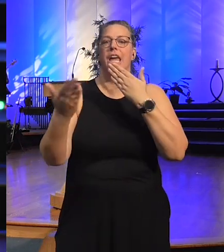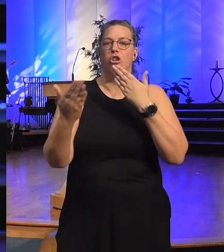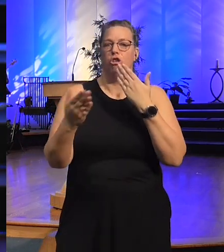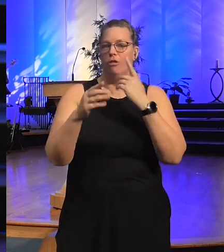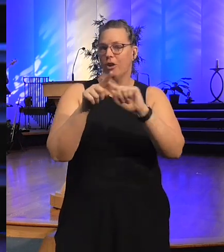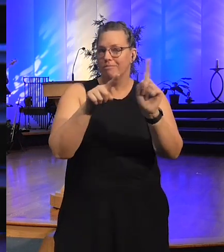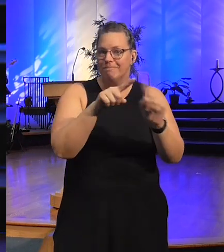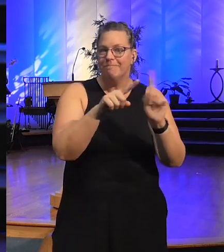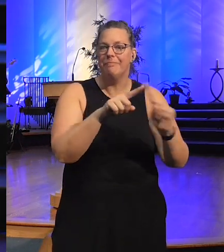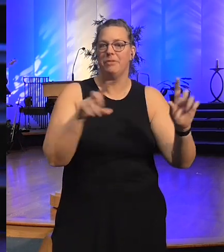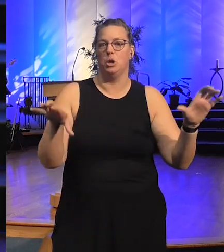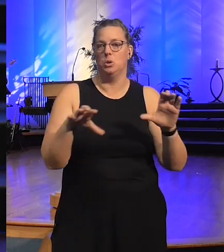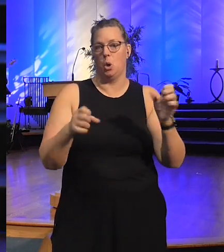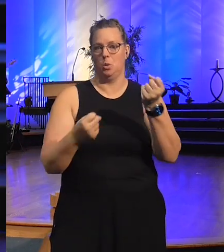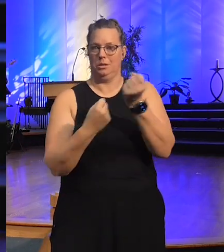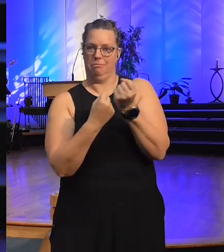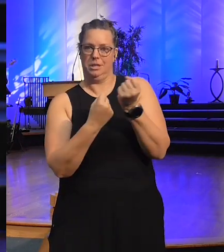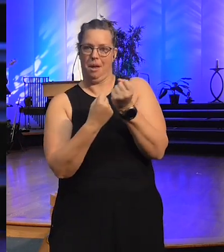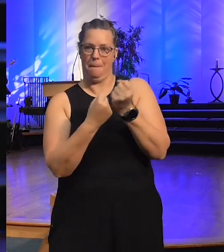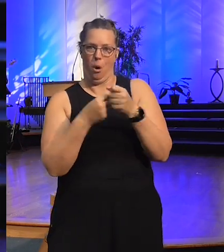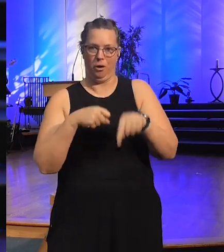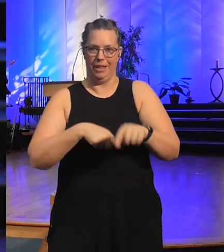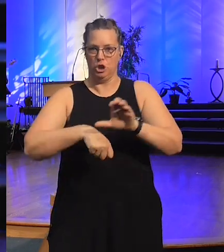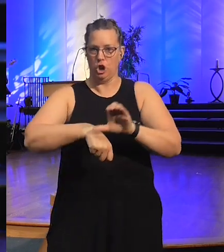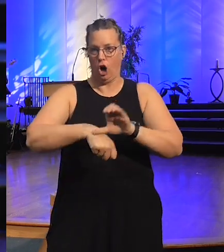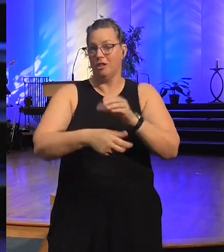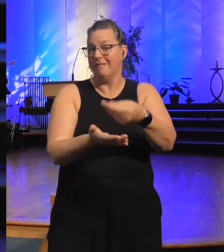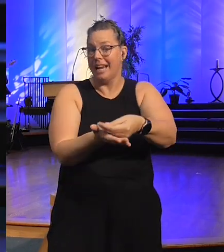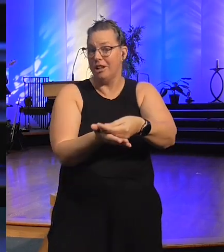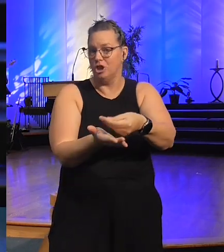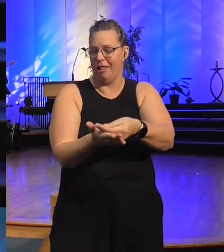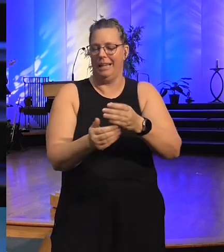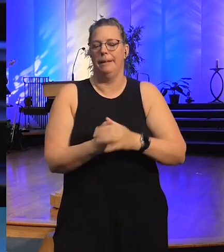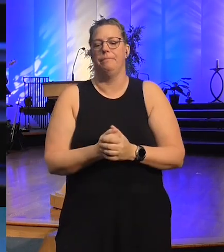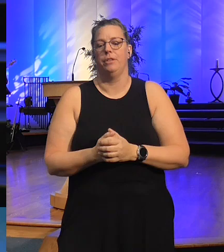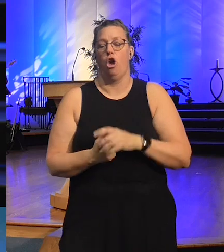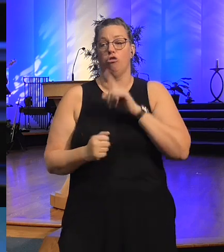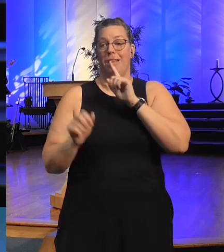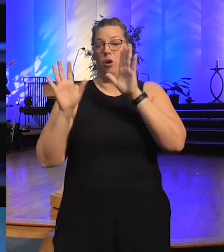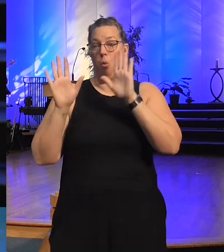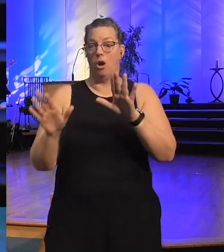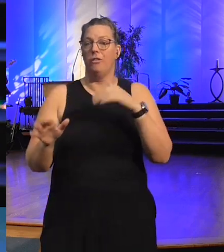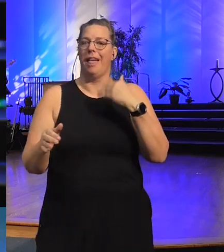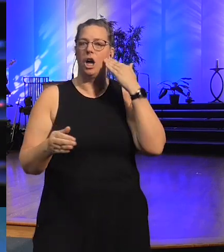to financially support Mile High Church um it's so wonderful I know we text to give and we do